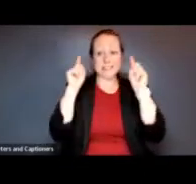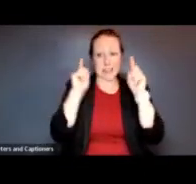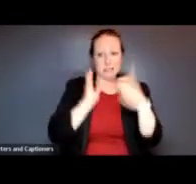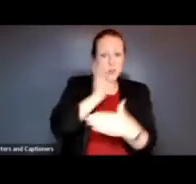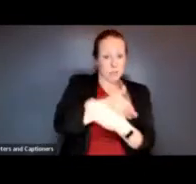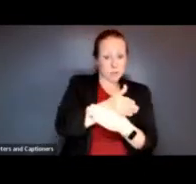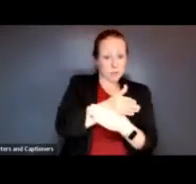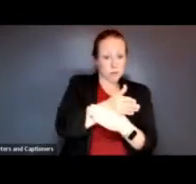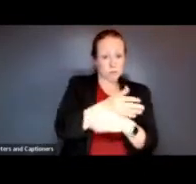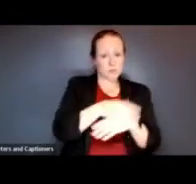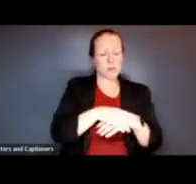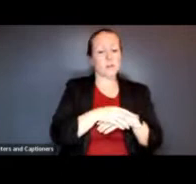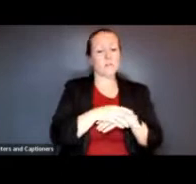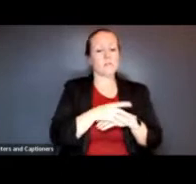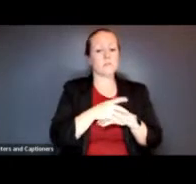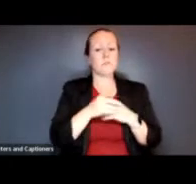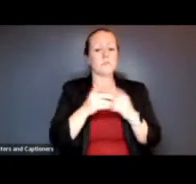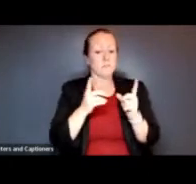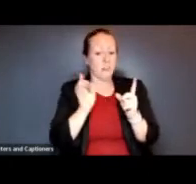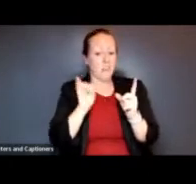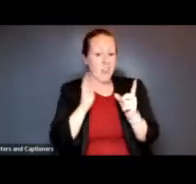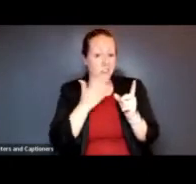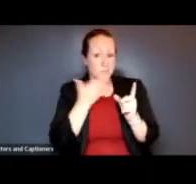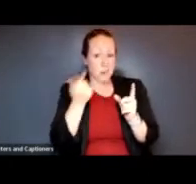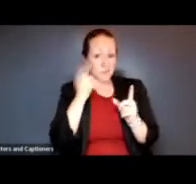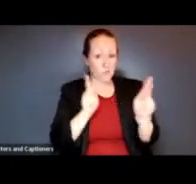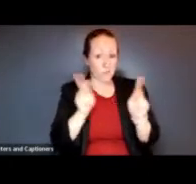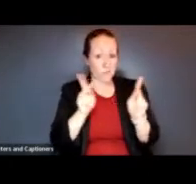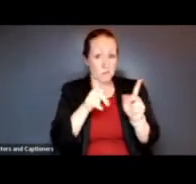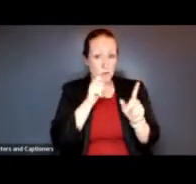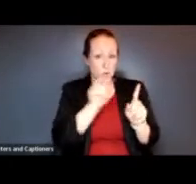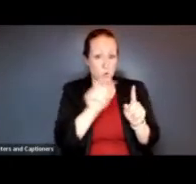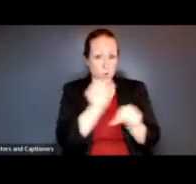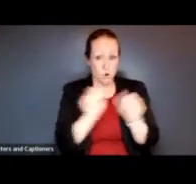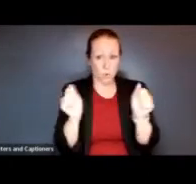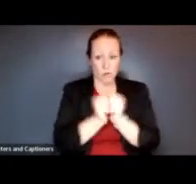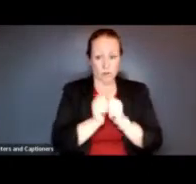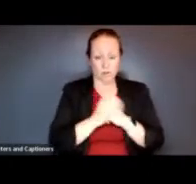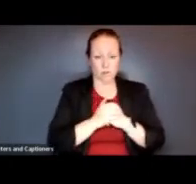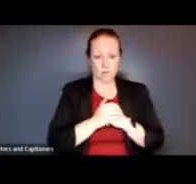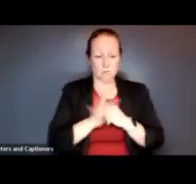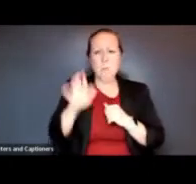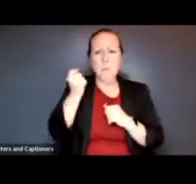because it's best for the people that they're serving. Does everybody have to be an expert in brain injury within